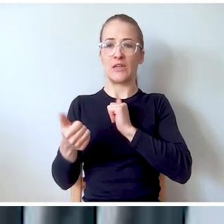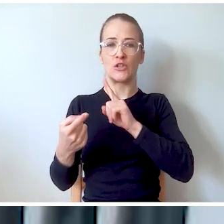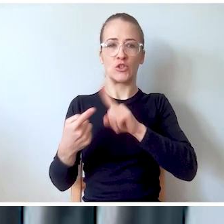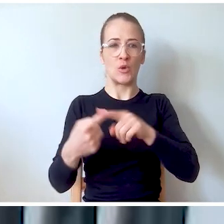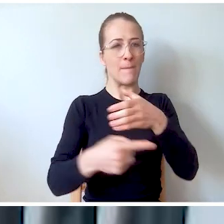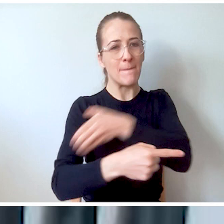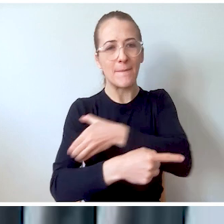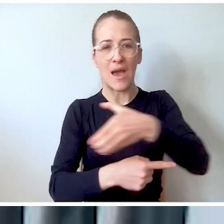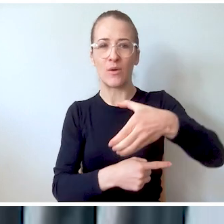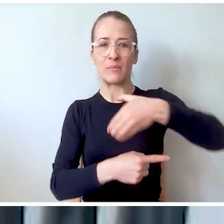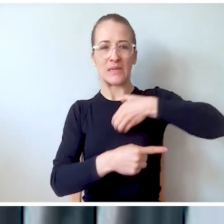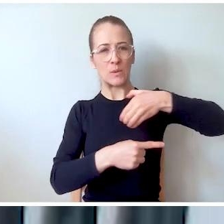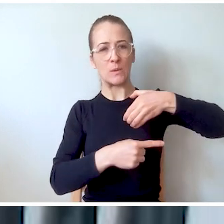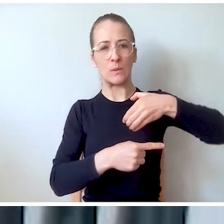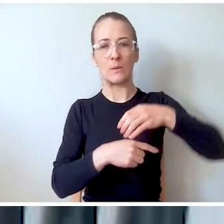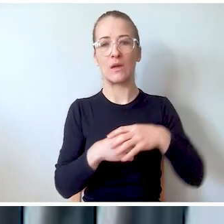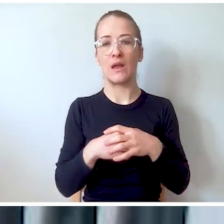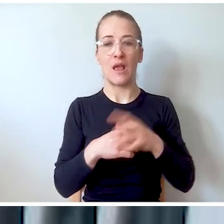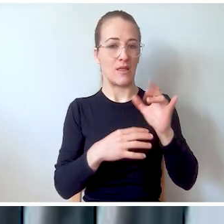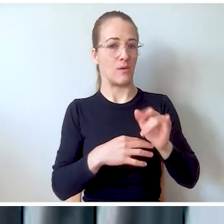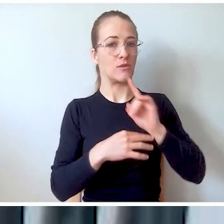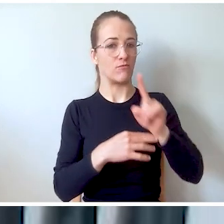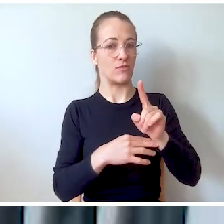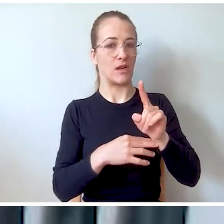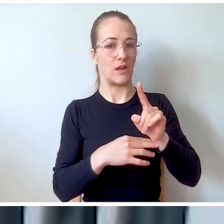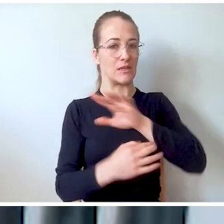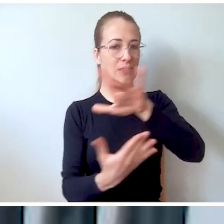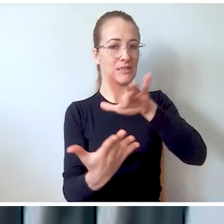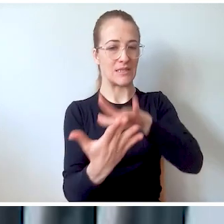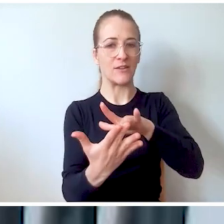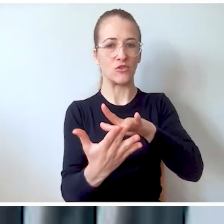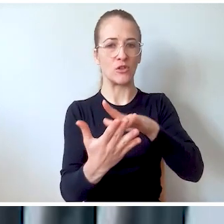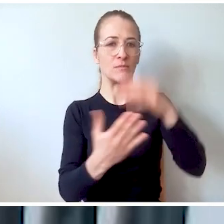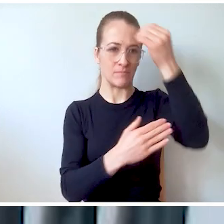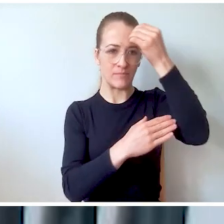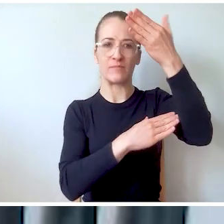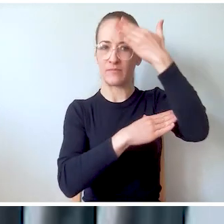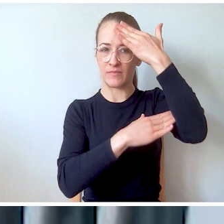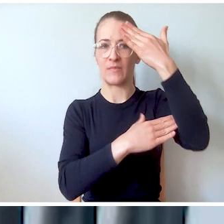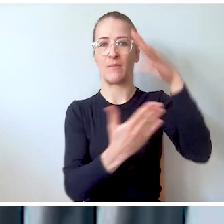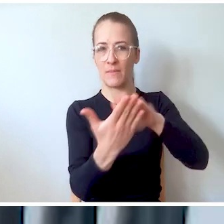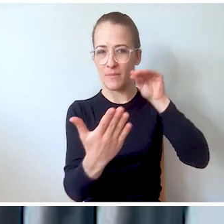And I think that was a real central take-home message of this class as well,